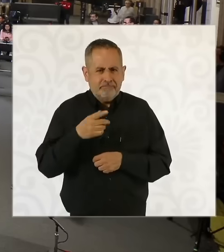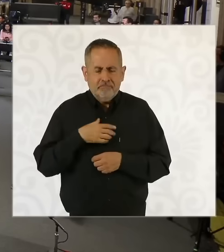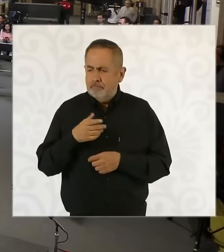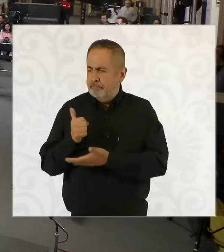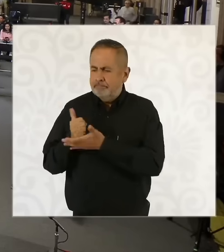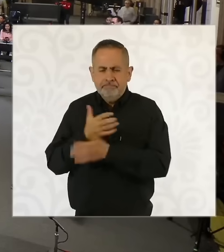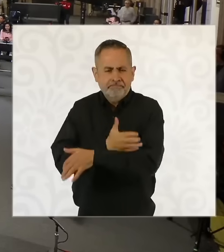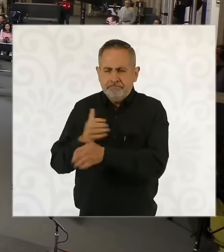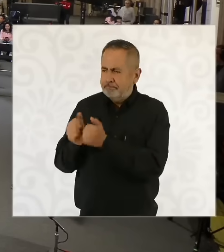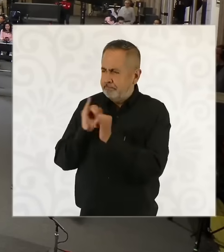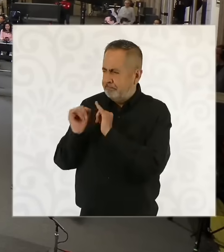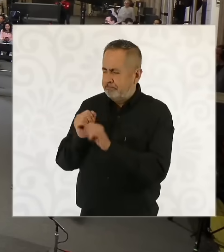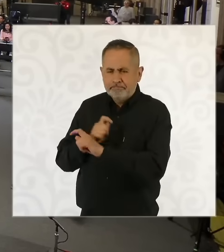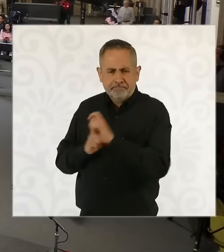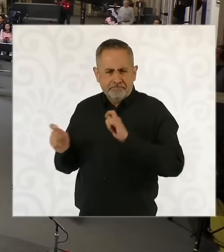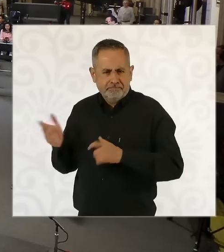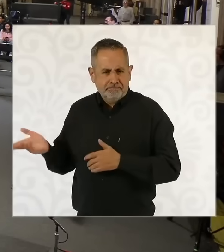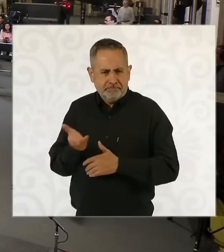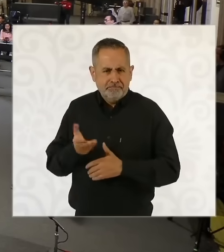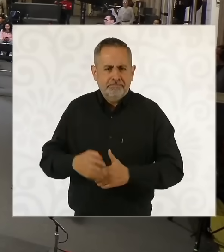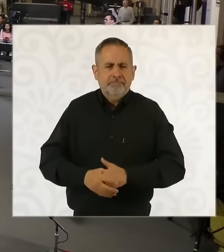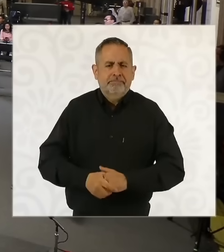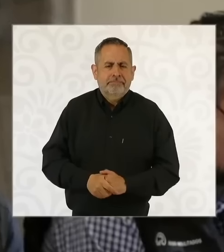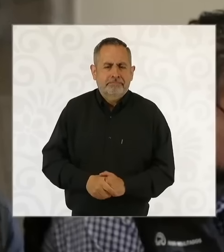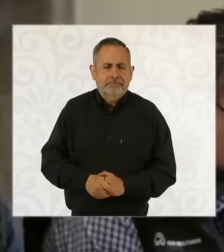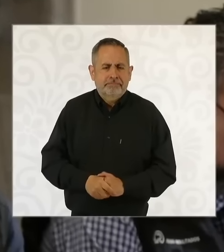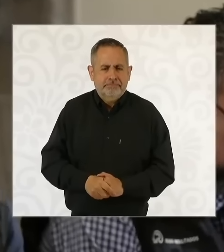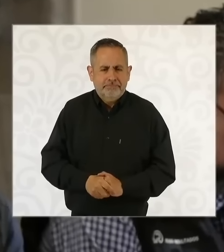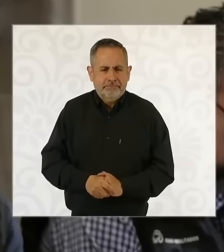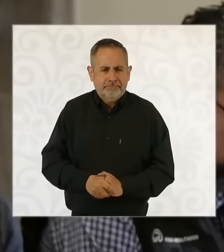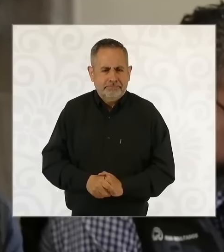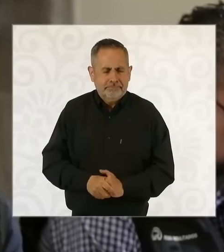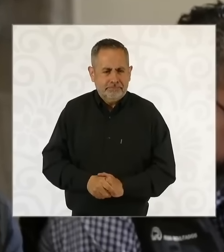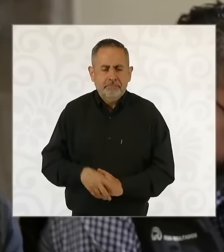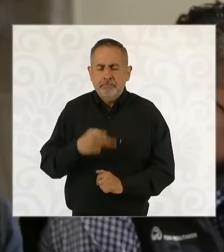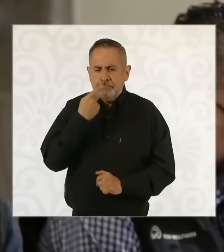in Spanish clearly the US Mexico relationship is extremely important it has repercussions for the